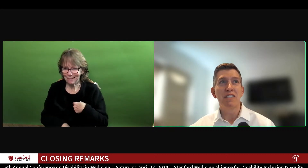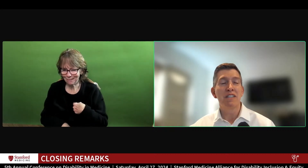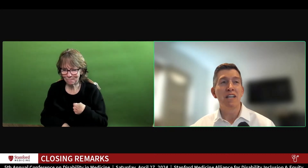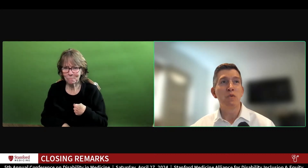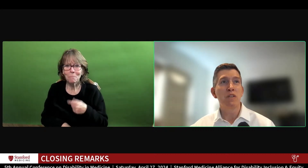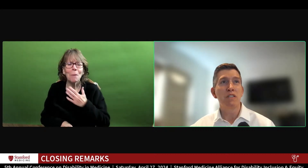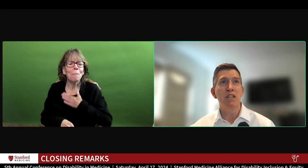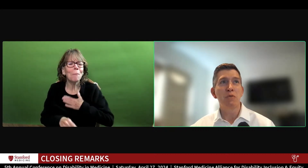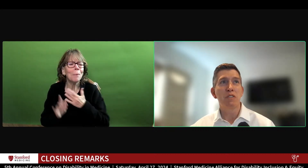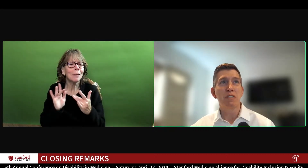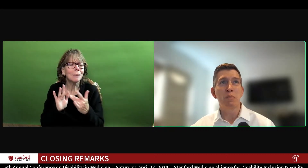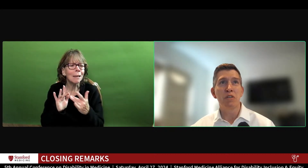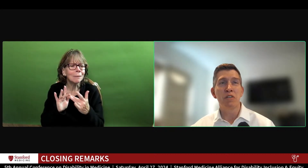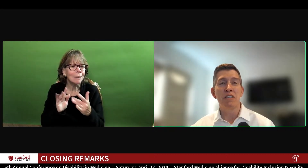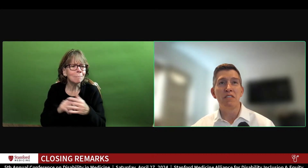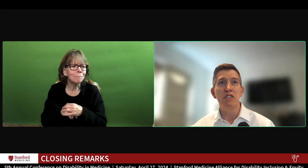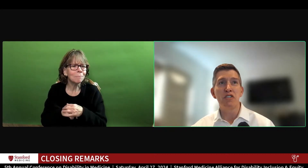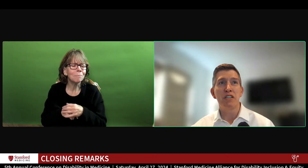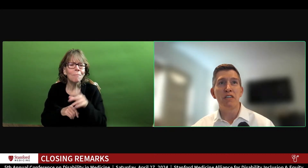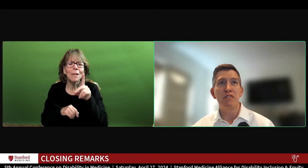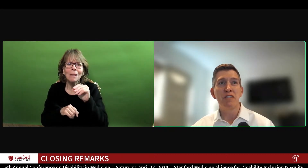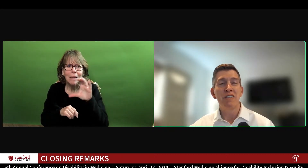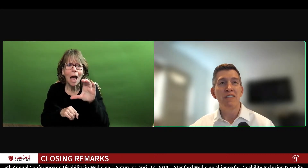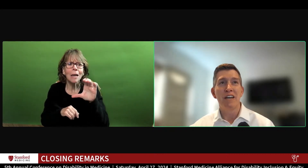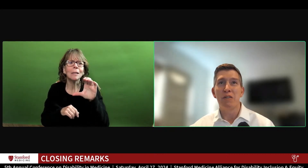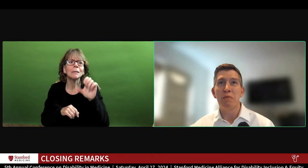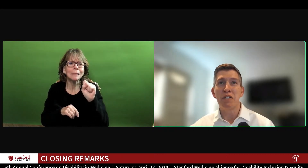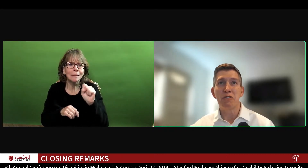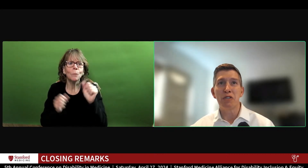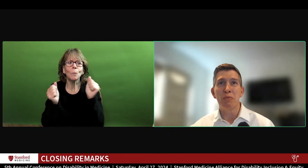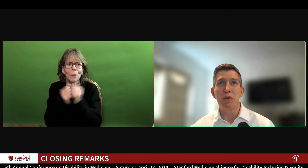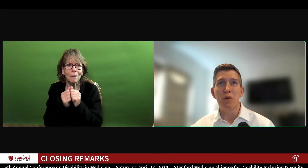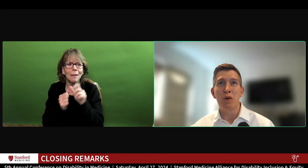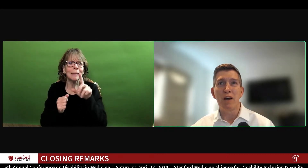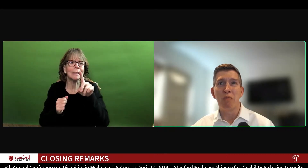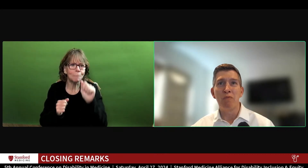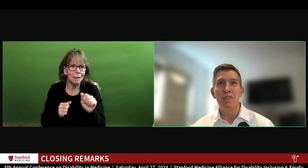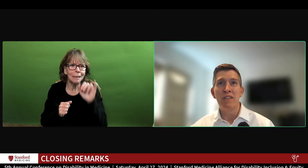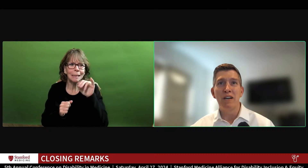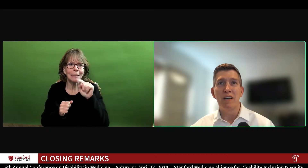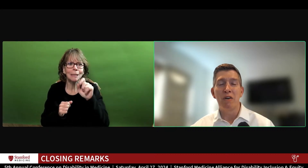connect with the Docs with Disabilities Initiative and the mentorship program.